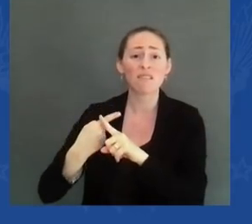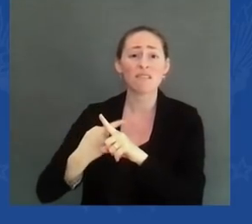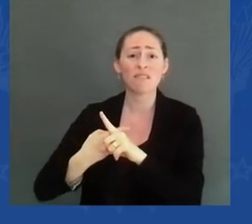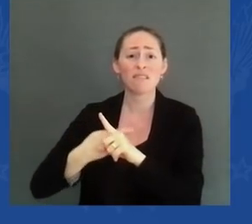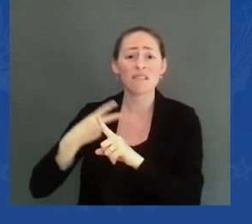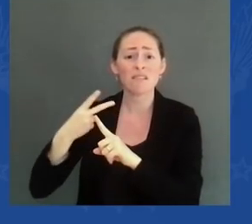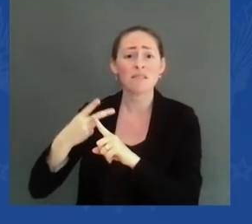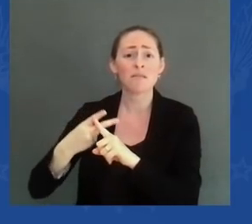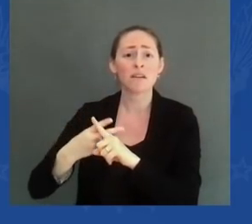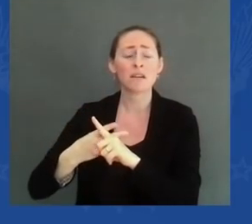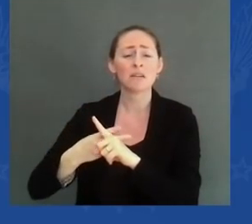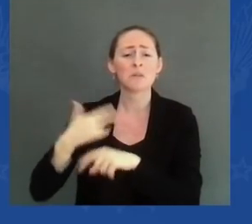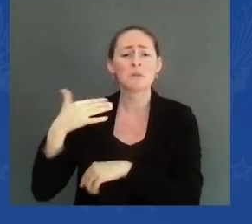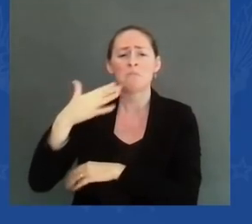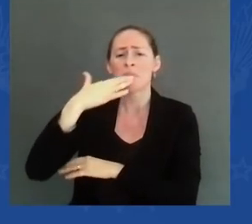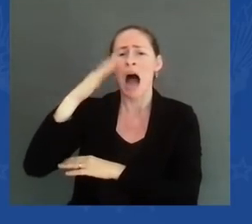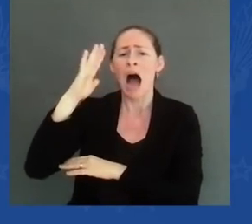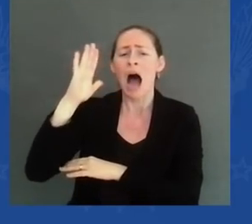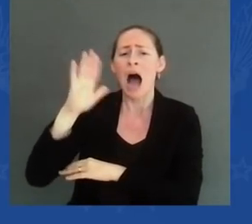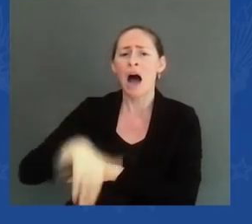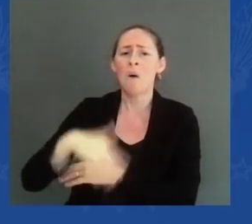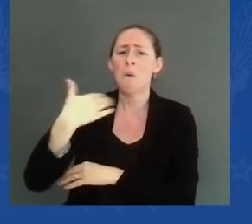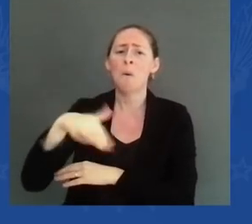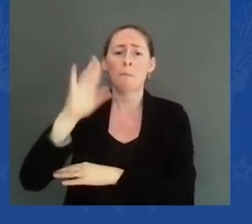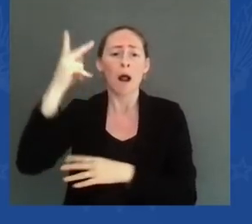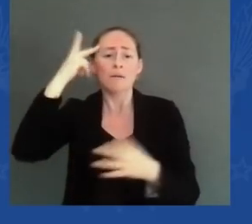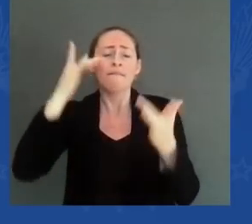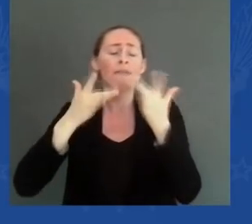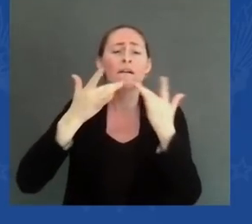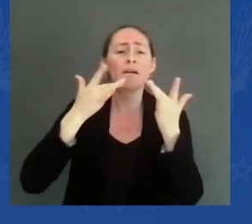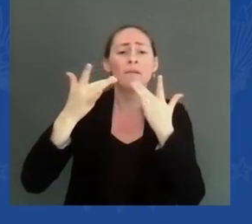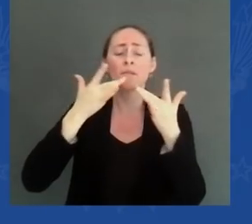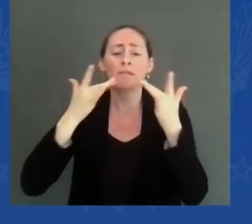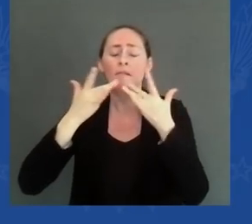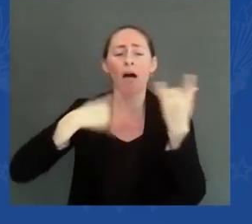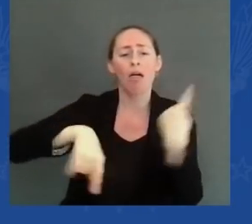I'm so proud to say that we've never seen a response like we've seen from President Biden